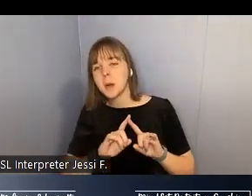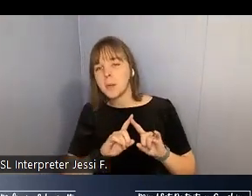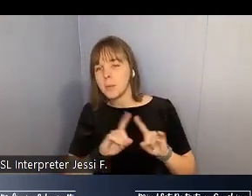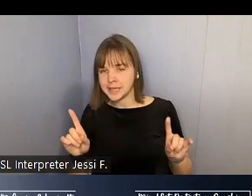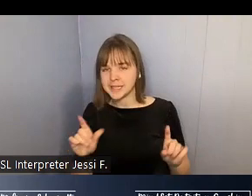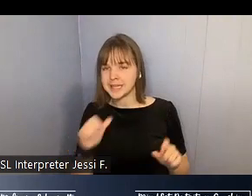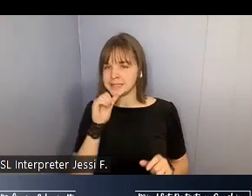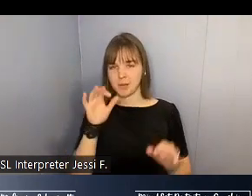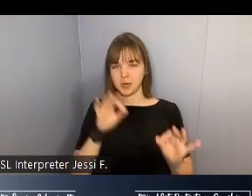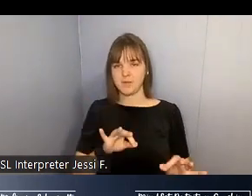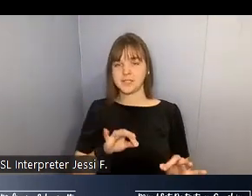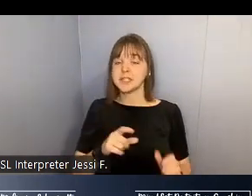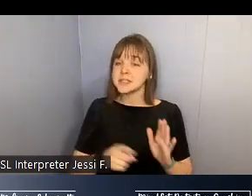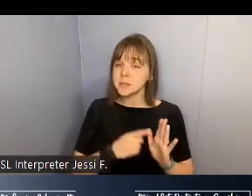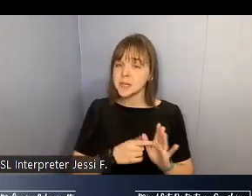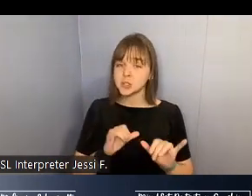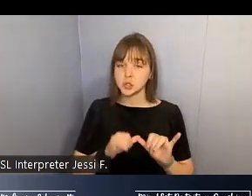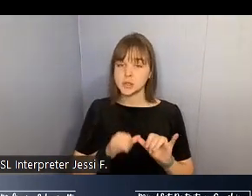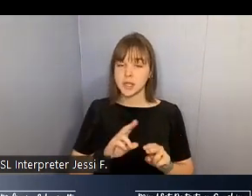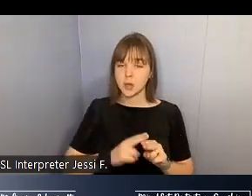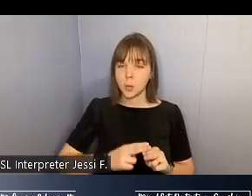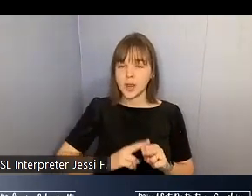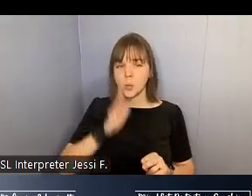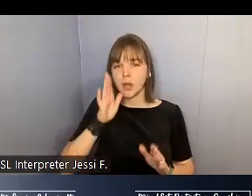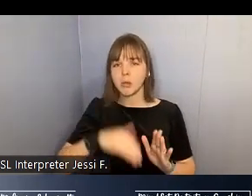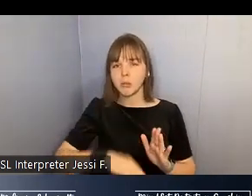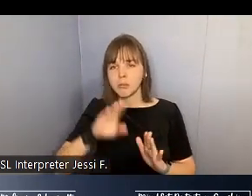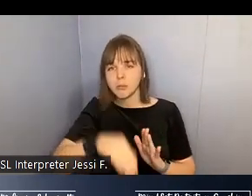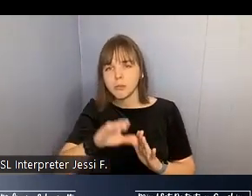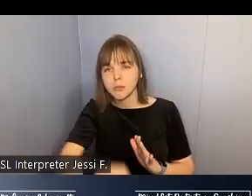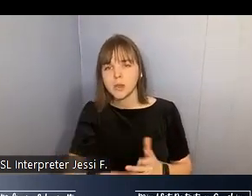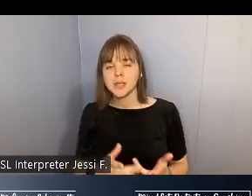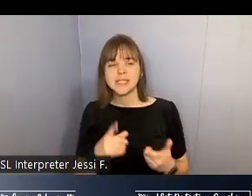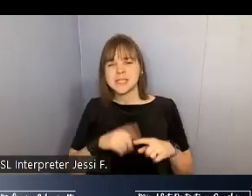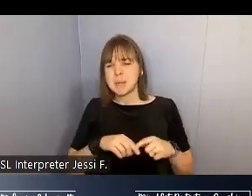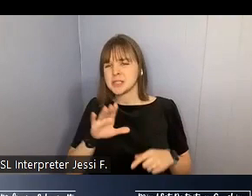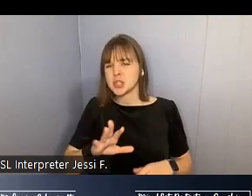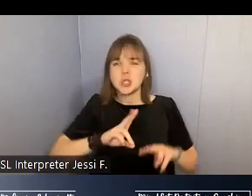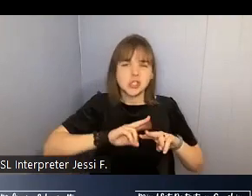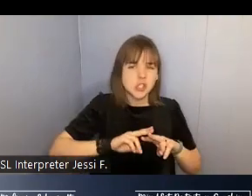sometimes wildly. That is normal. Alcohol, sodium, carbohydrate, meds--